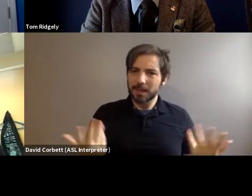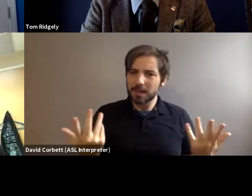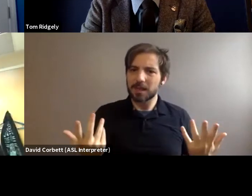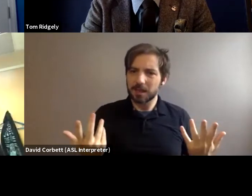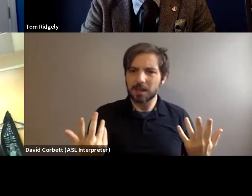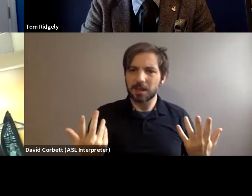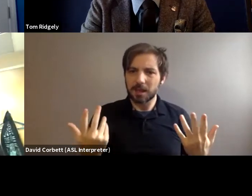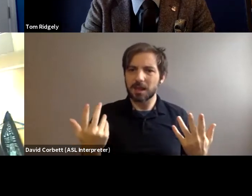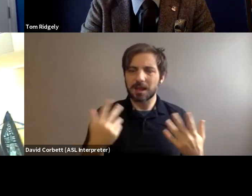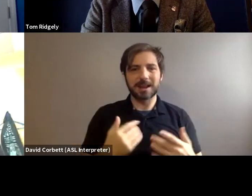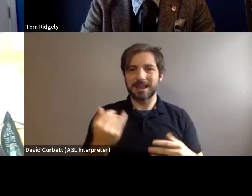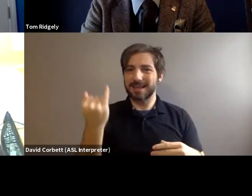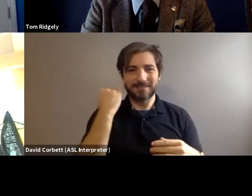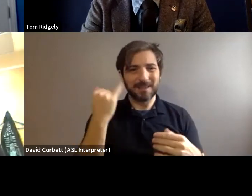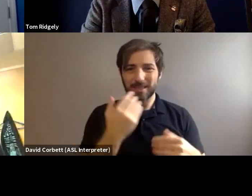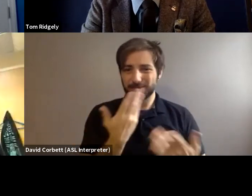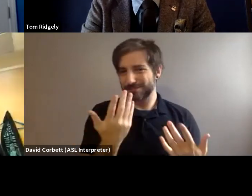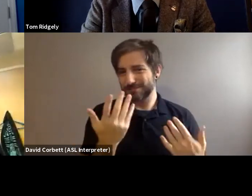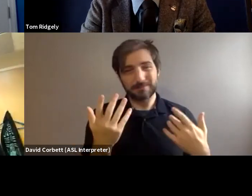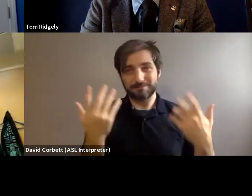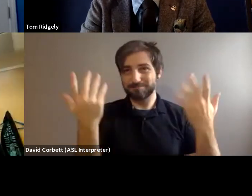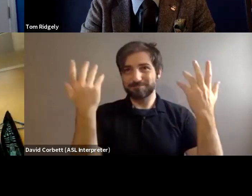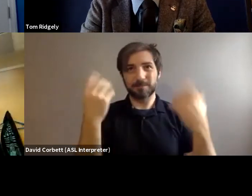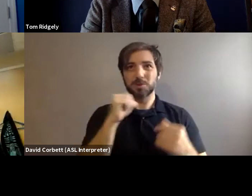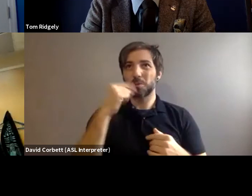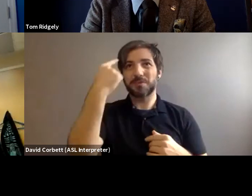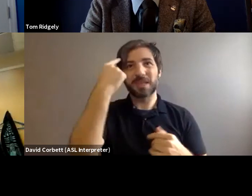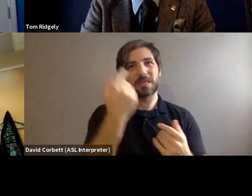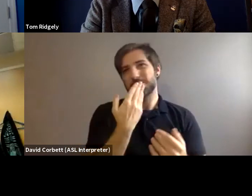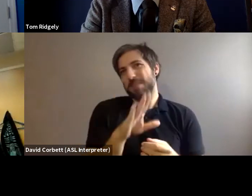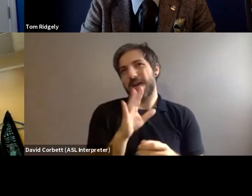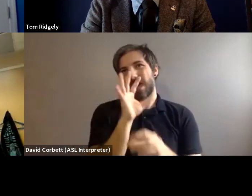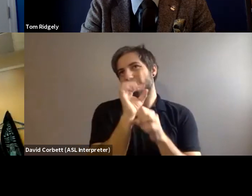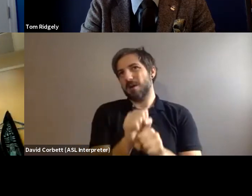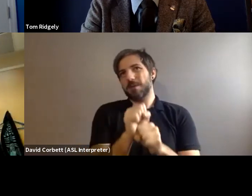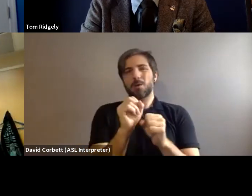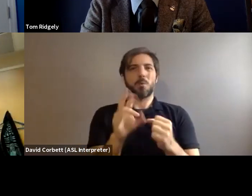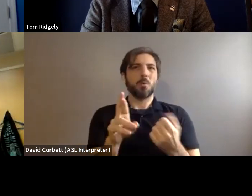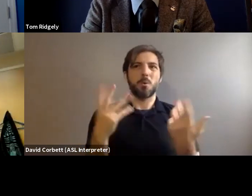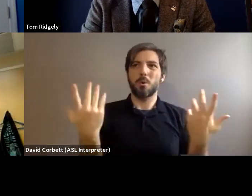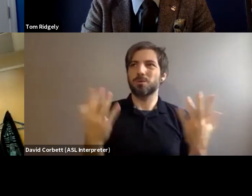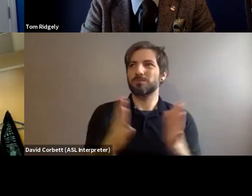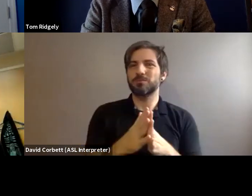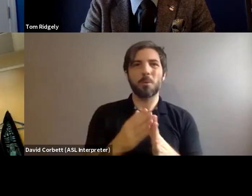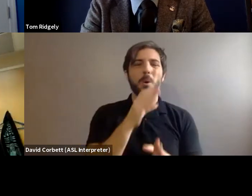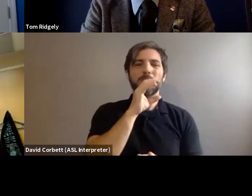bad habits or or or just you know uh you know pre-existing structures we're continuing to